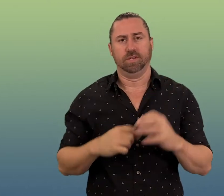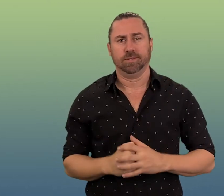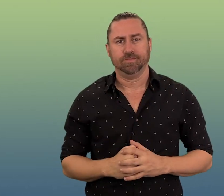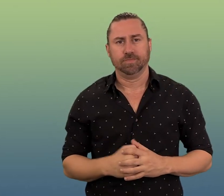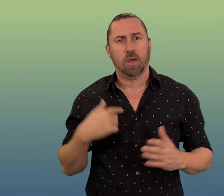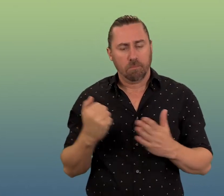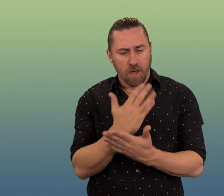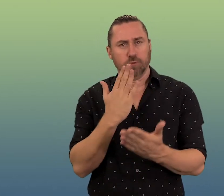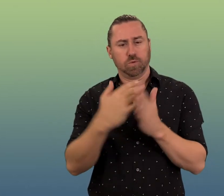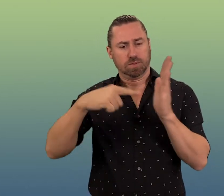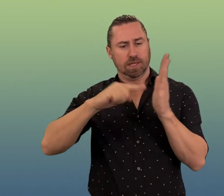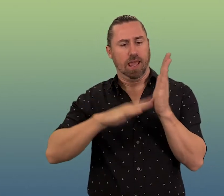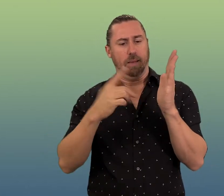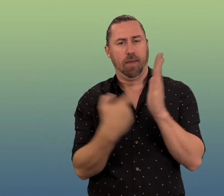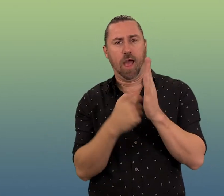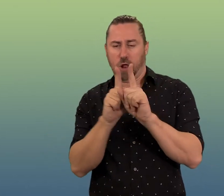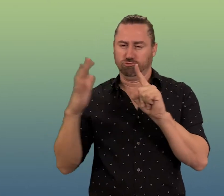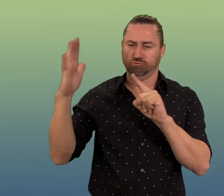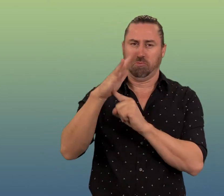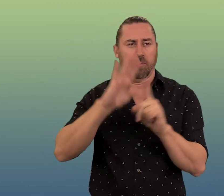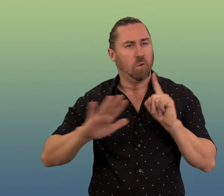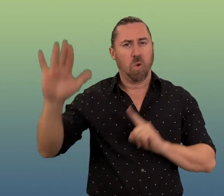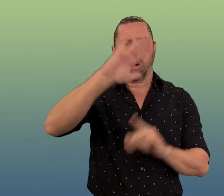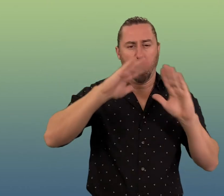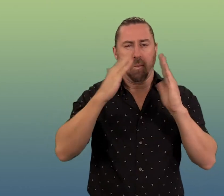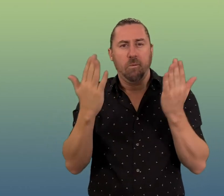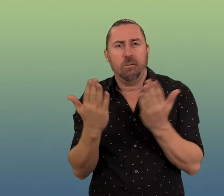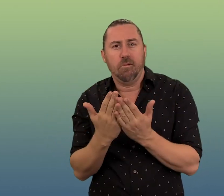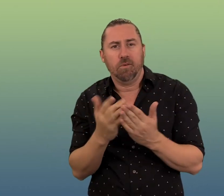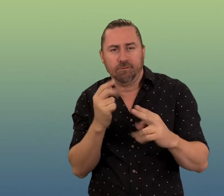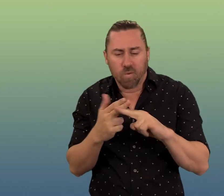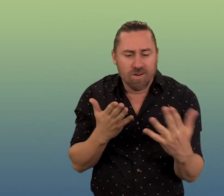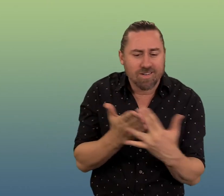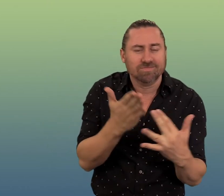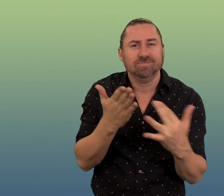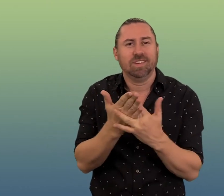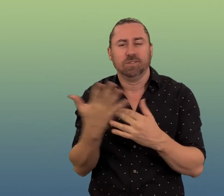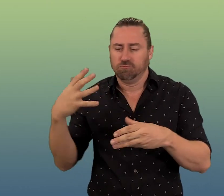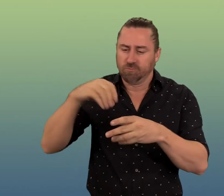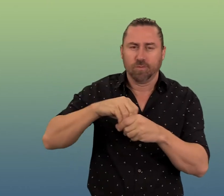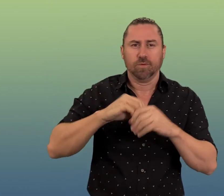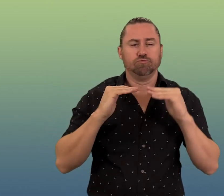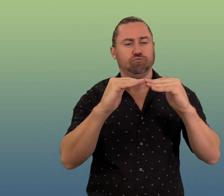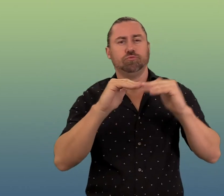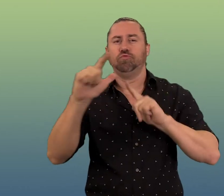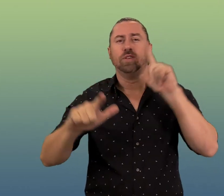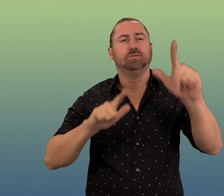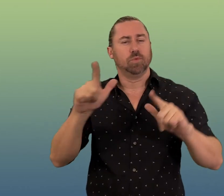I am committed to making TMR not only a world leader in the provision of accessible and inclusive transport